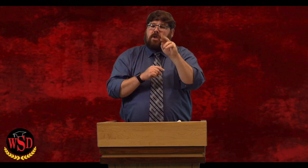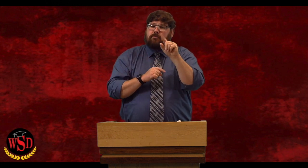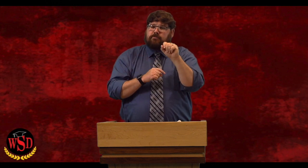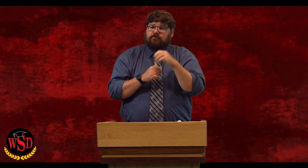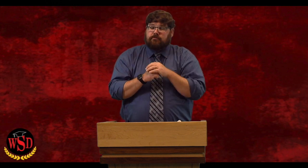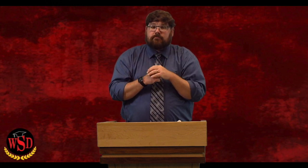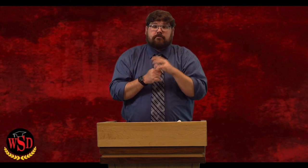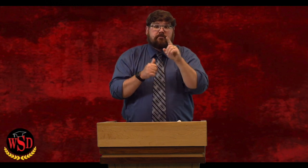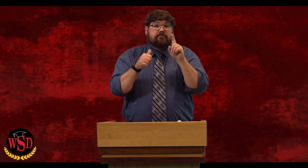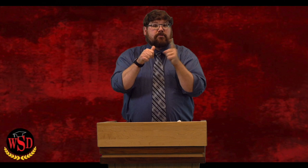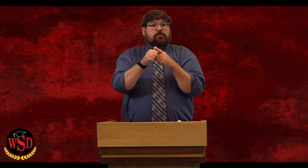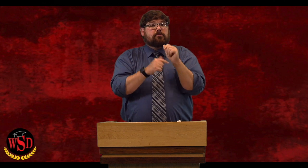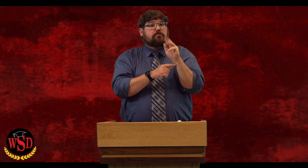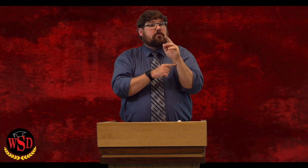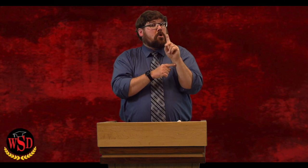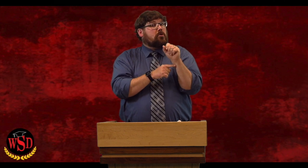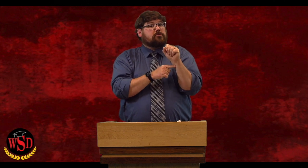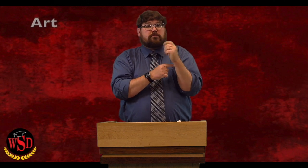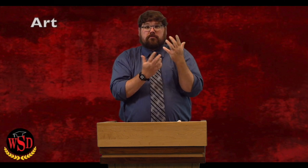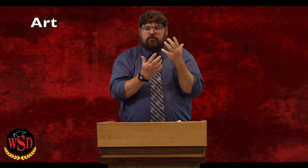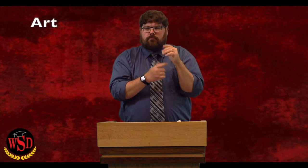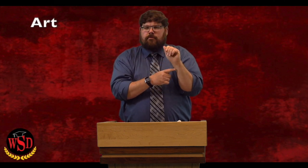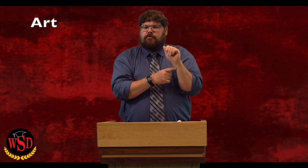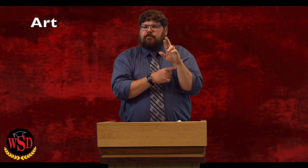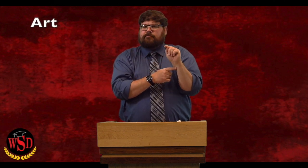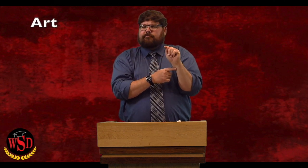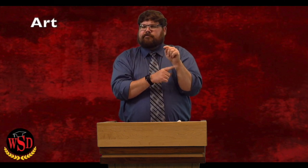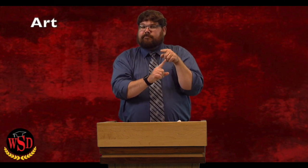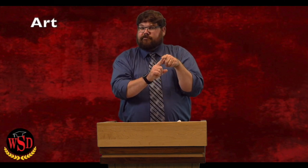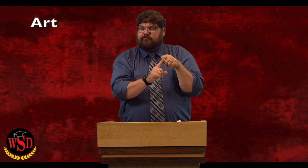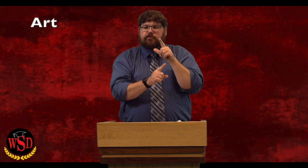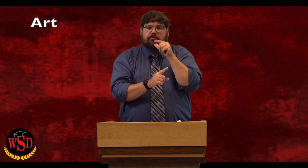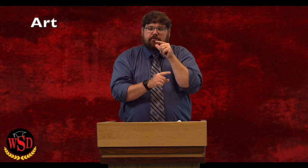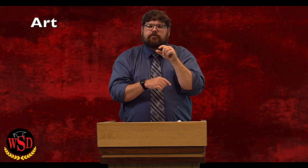The first award is for art, presented by Susan Dupor.